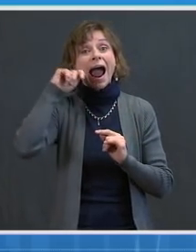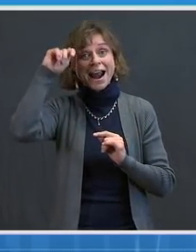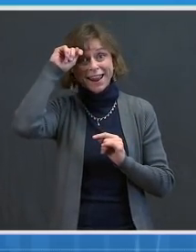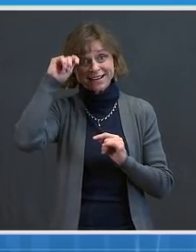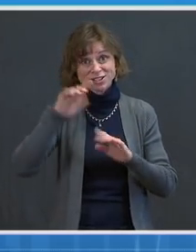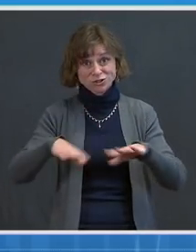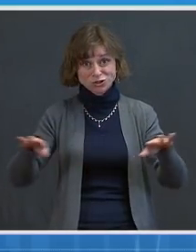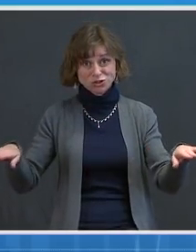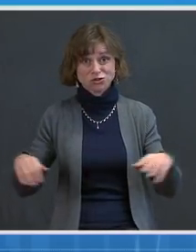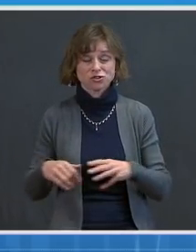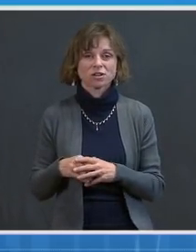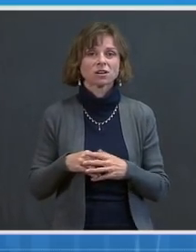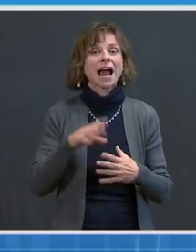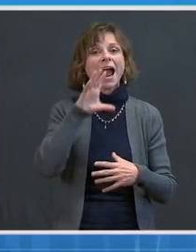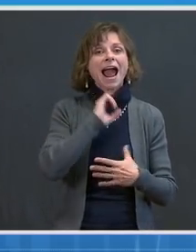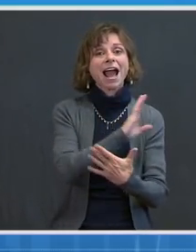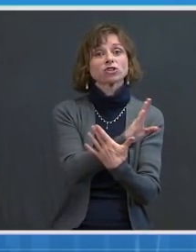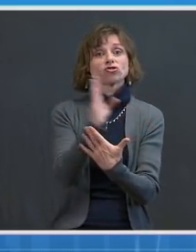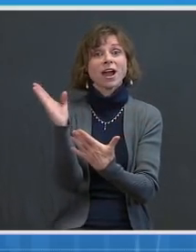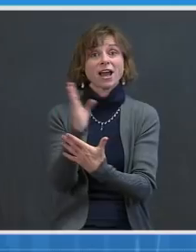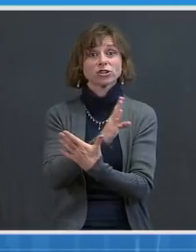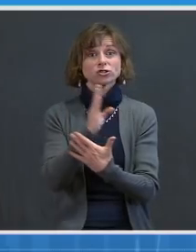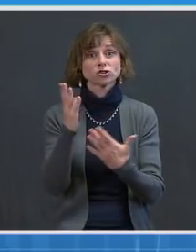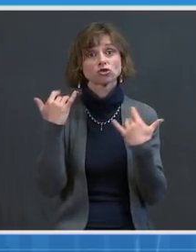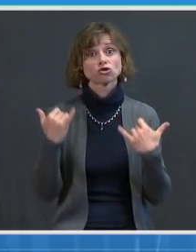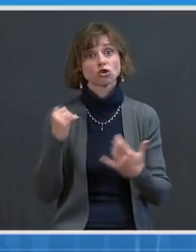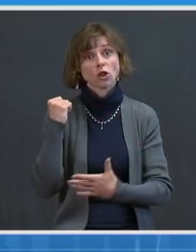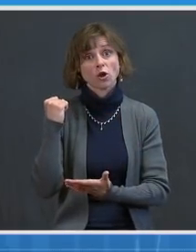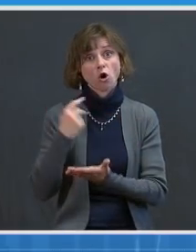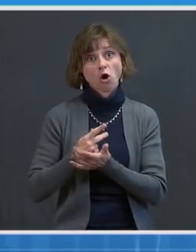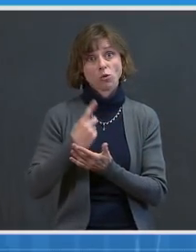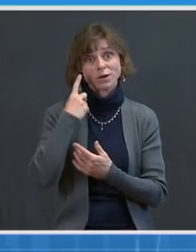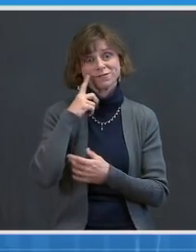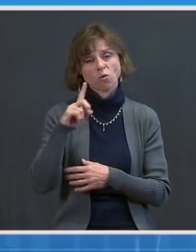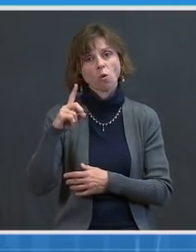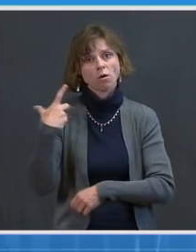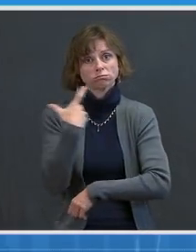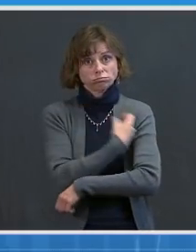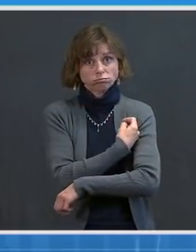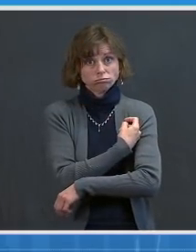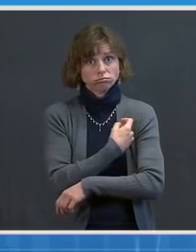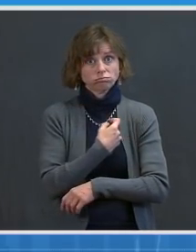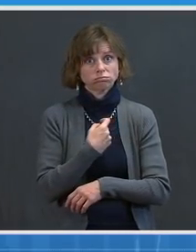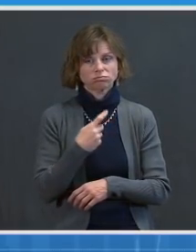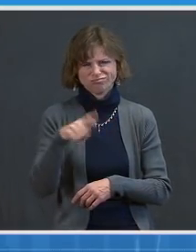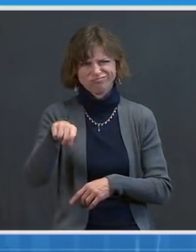The age range that is currently authorized for the SARS-CoV vaccination, as you well know,